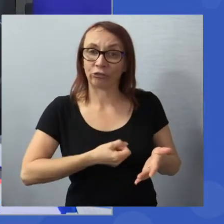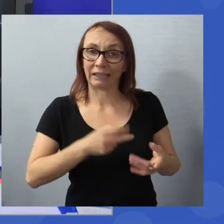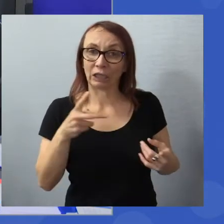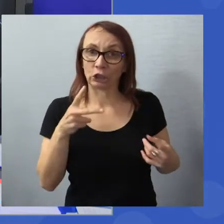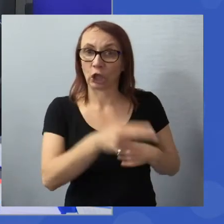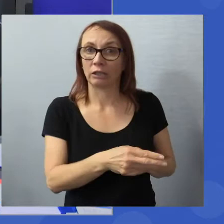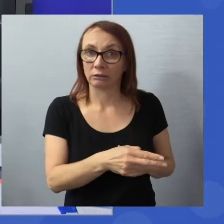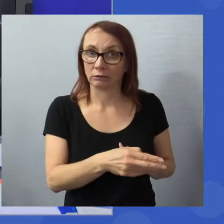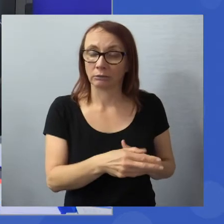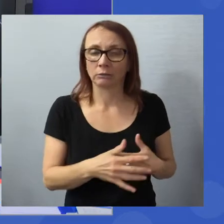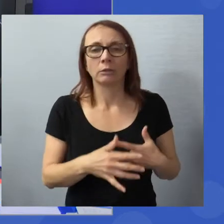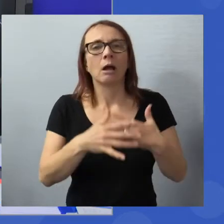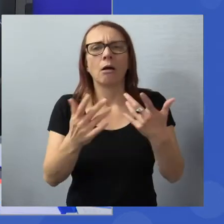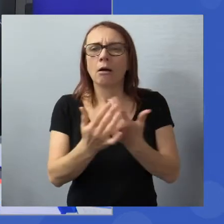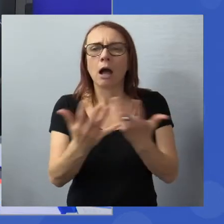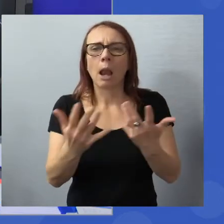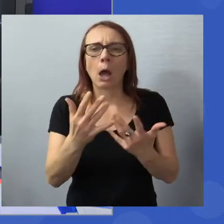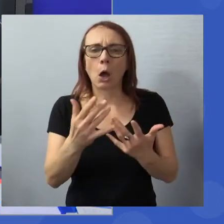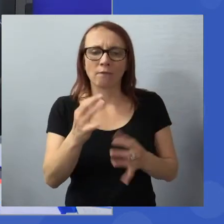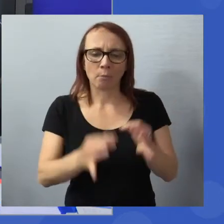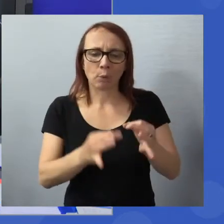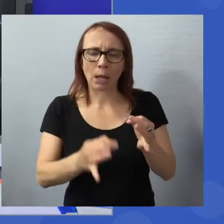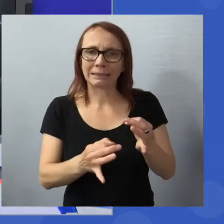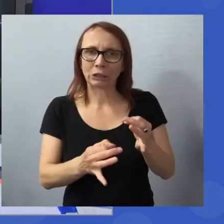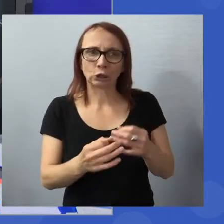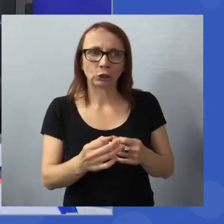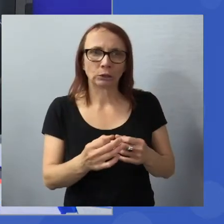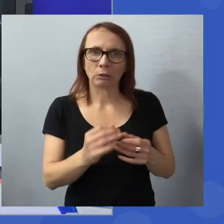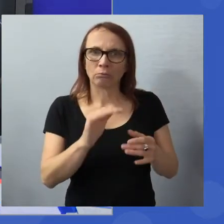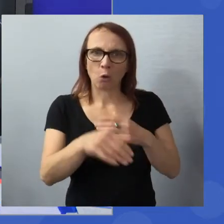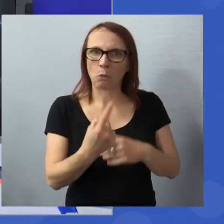saying that a lot of politicians have more than one job so perhaps if you're a